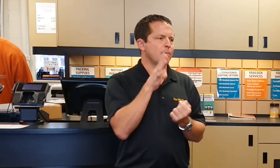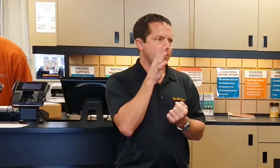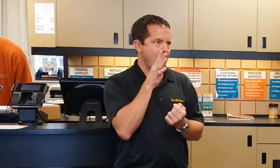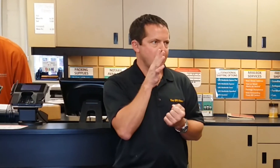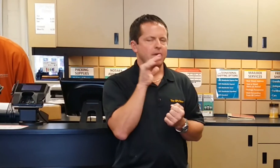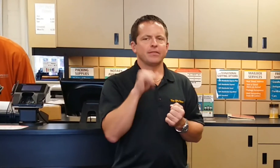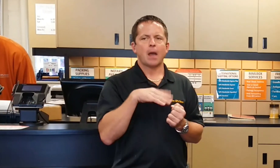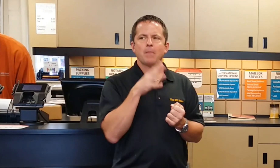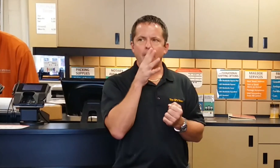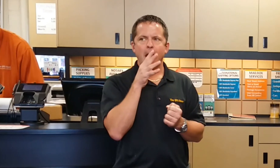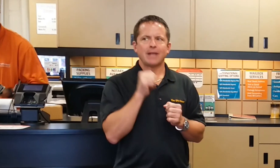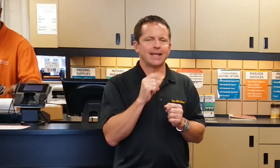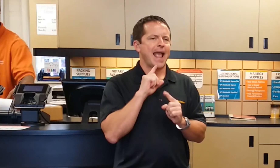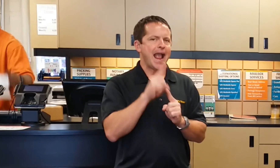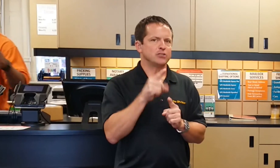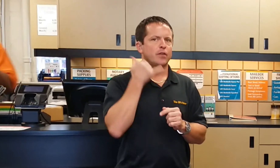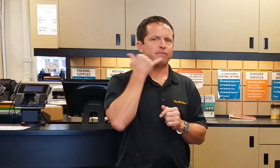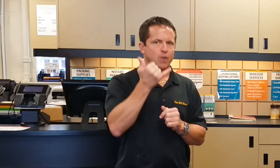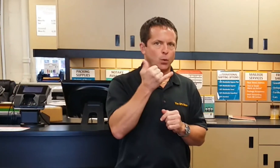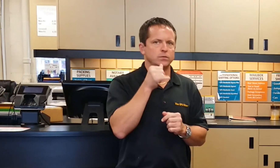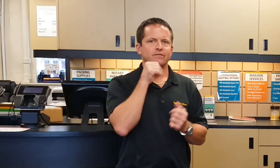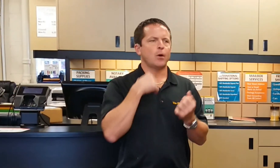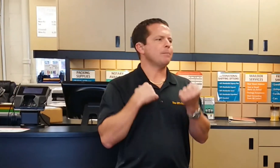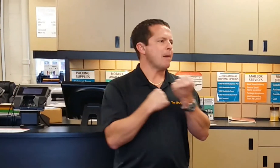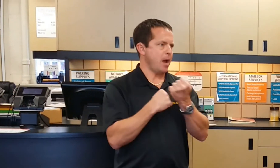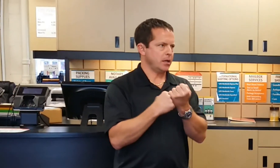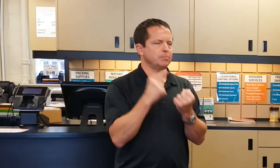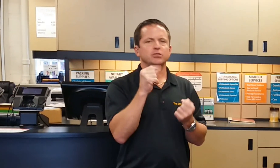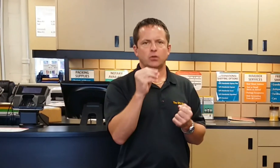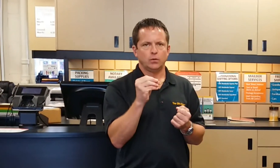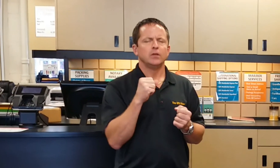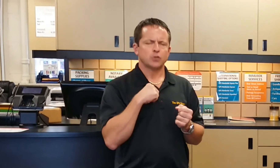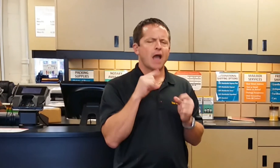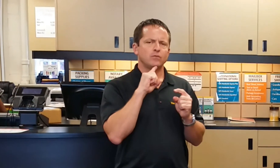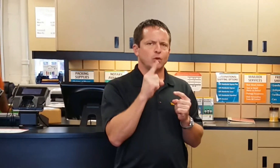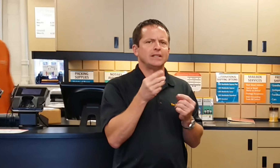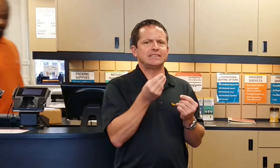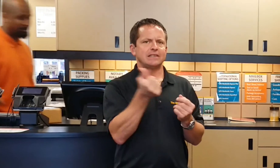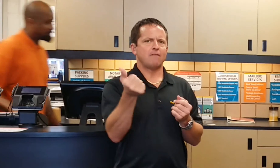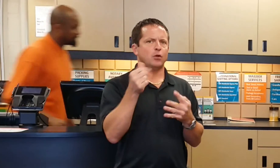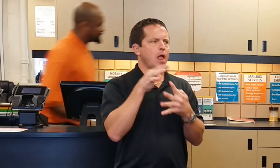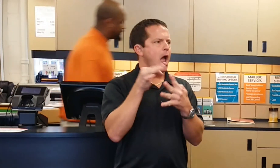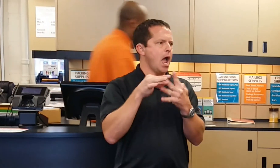As a back up, my mom, she also has the ability to answer my phone.